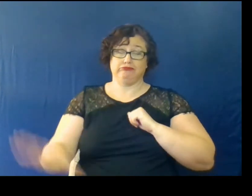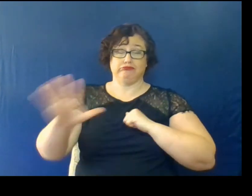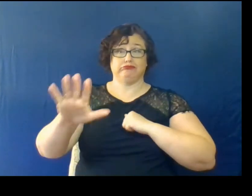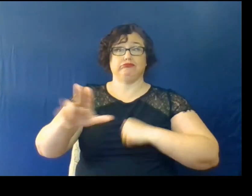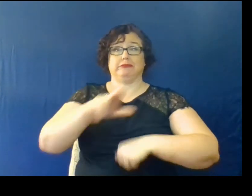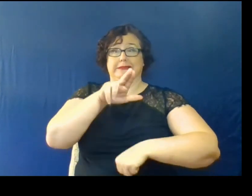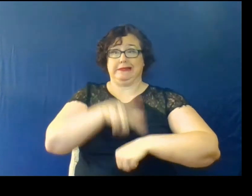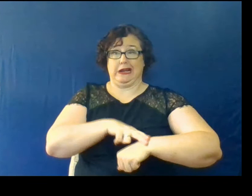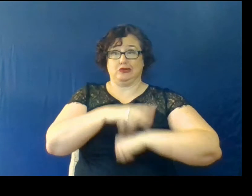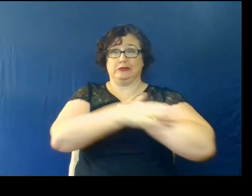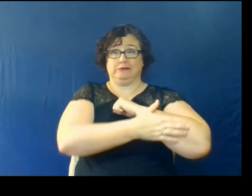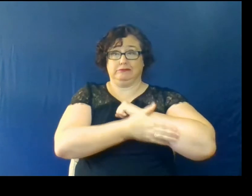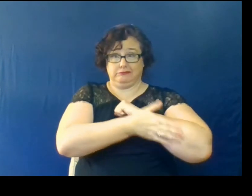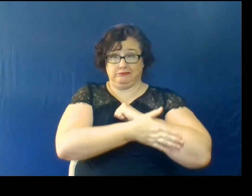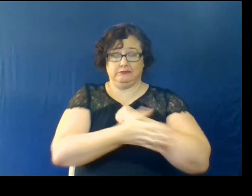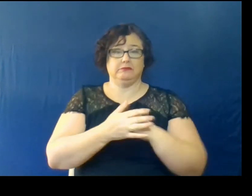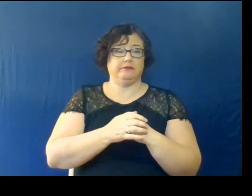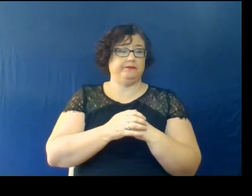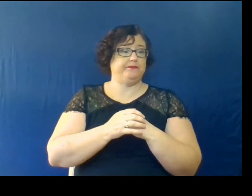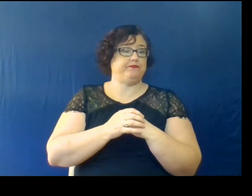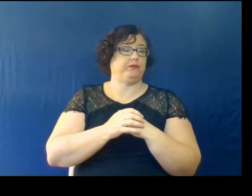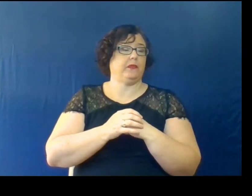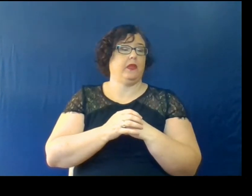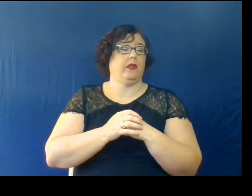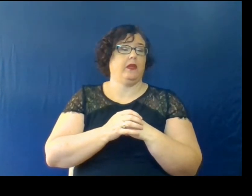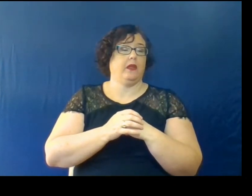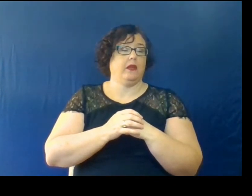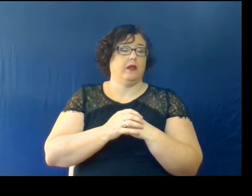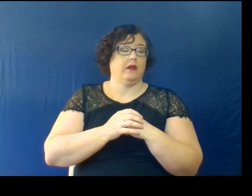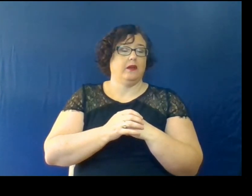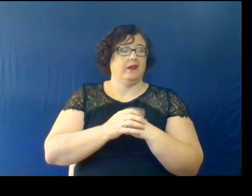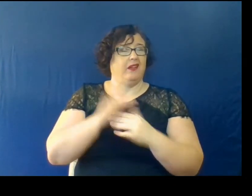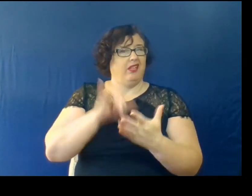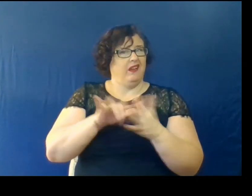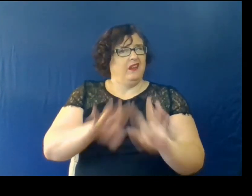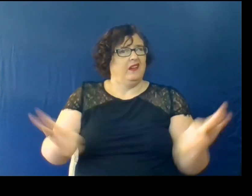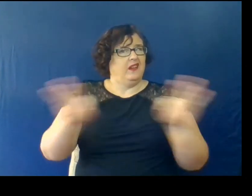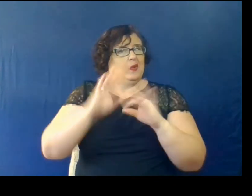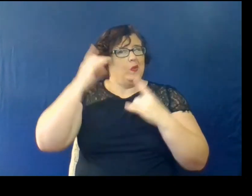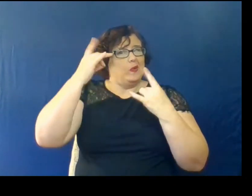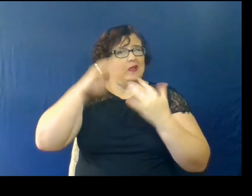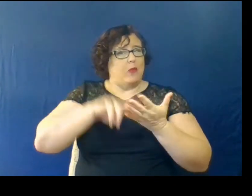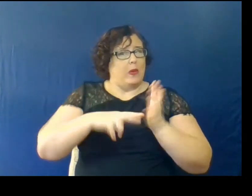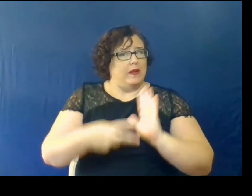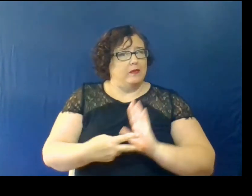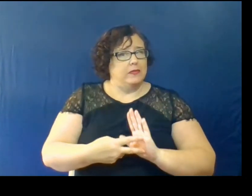that is important when you think about what that means when you're exercising your right to vote.